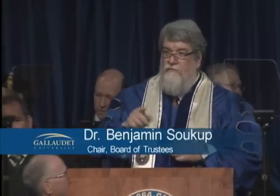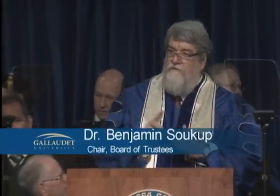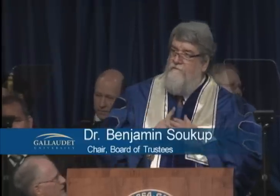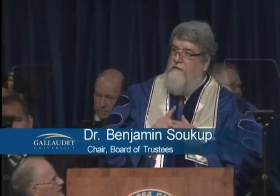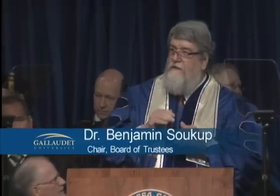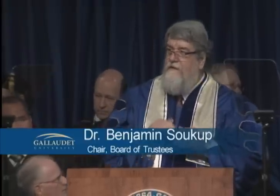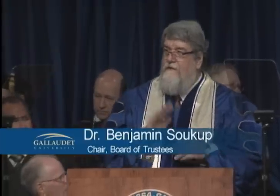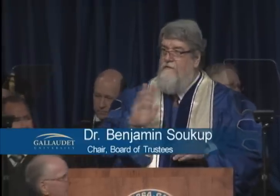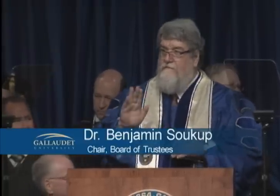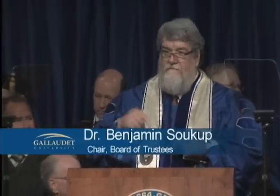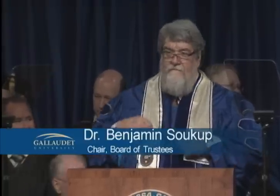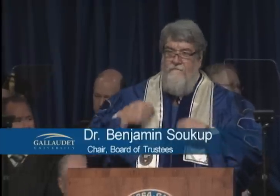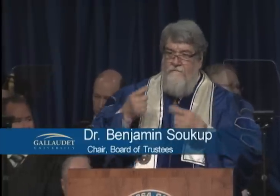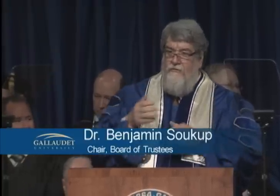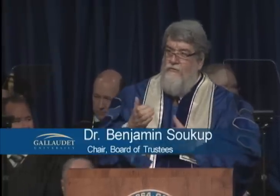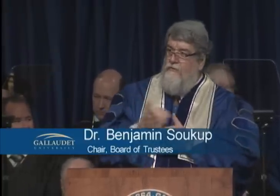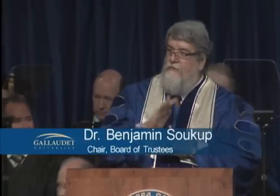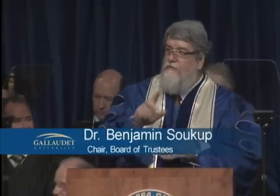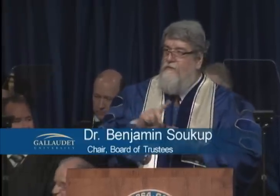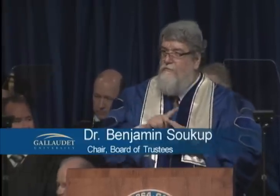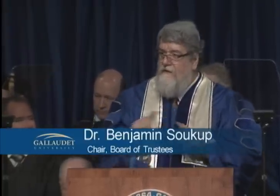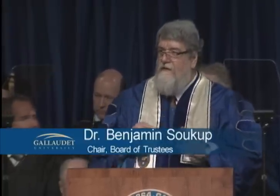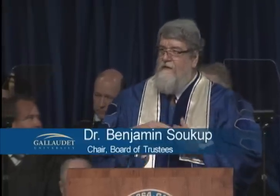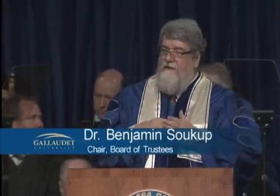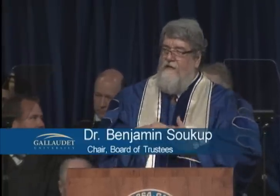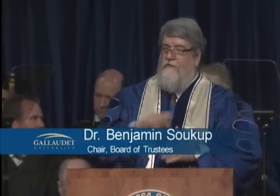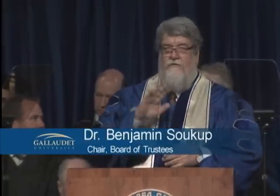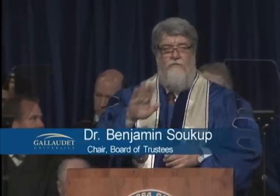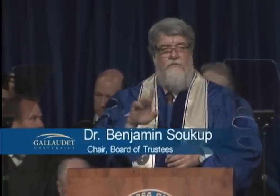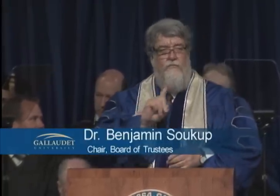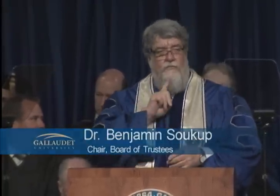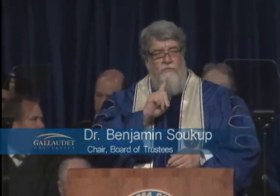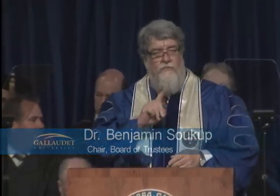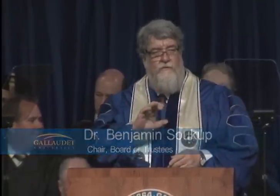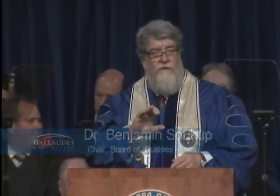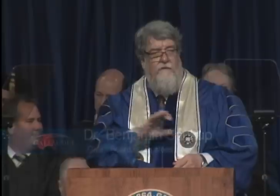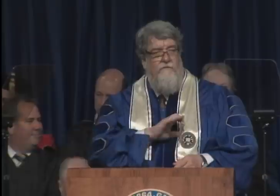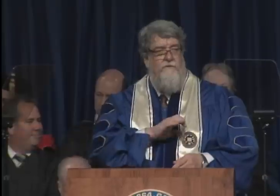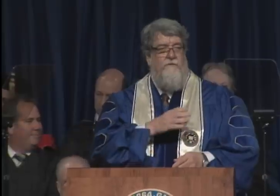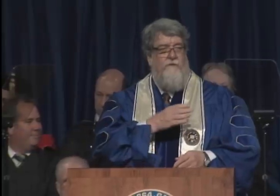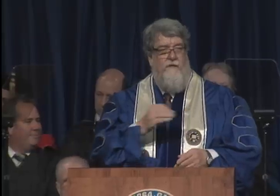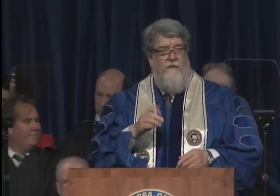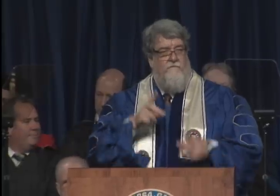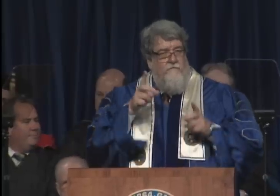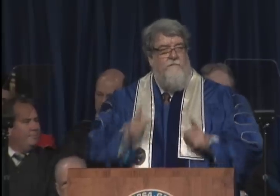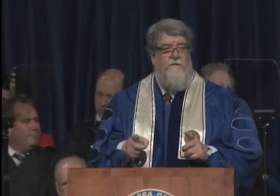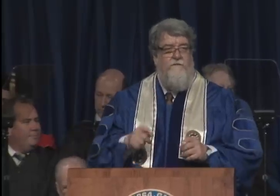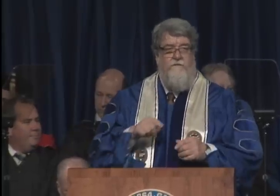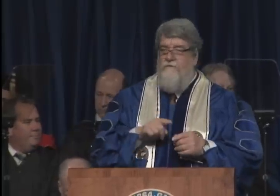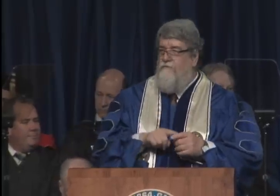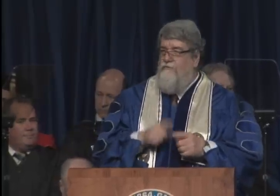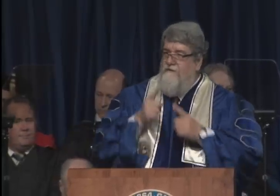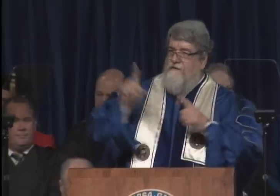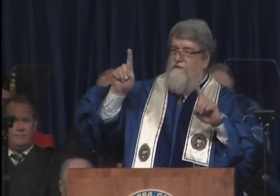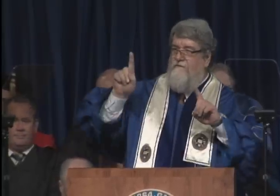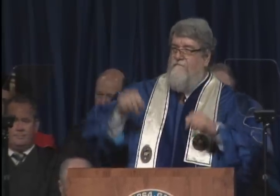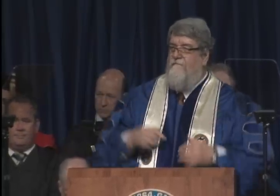The hard work and perseverance you displayed in earning your degree indicates your character